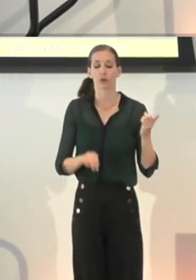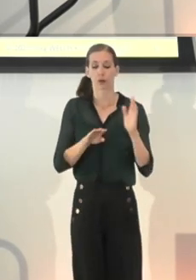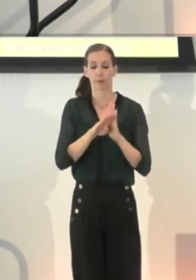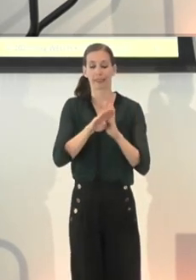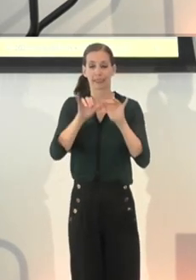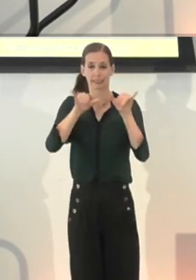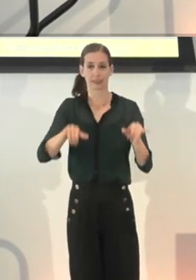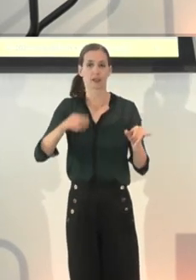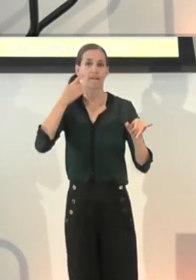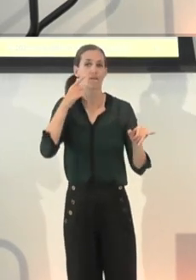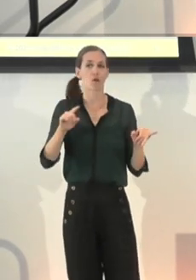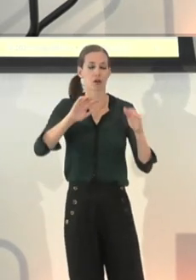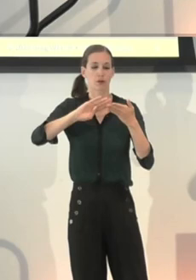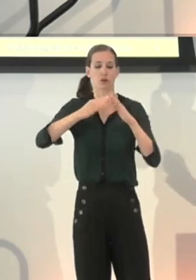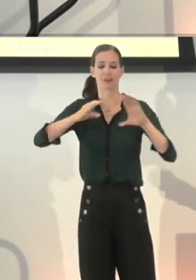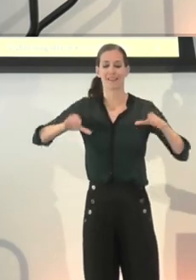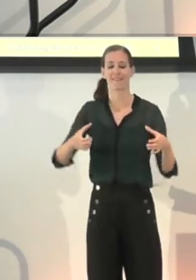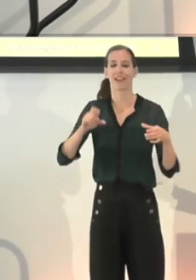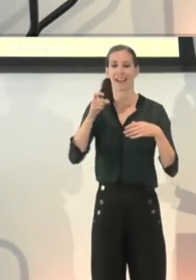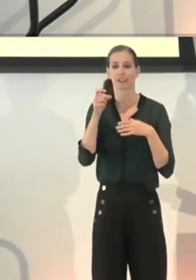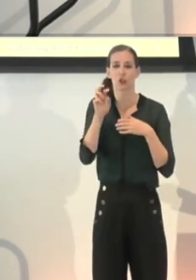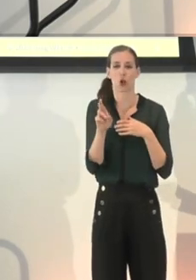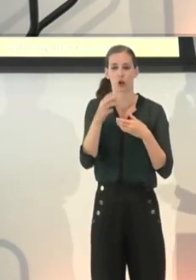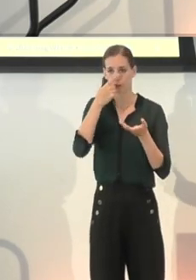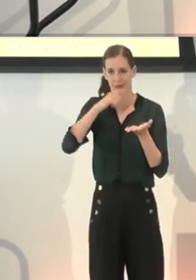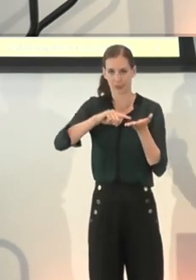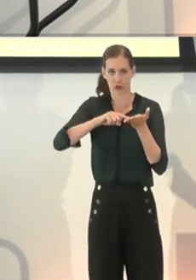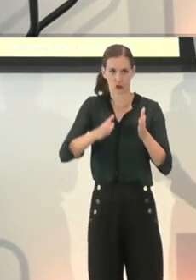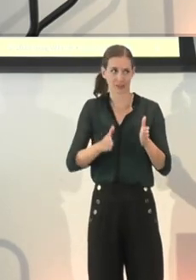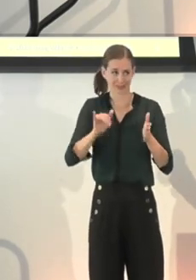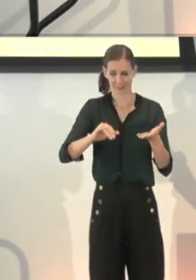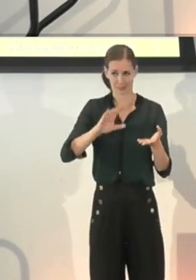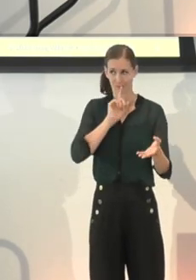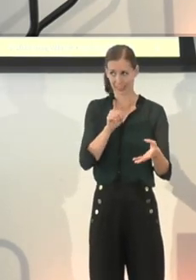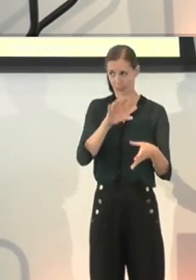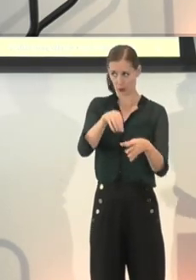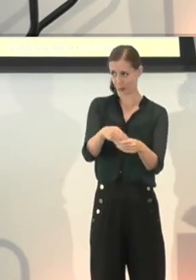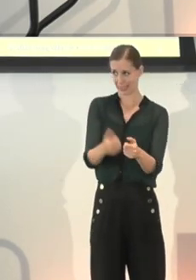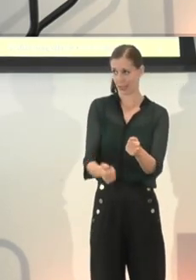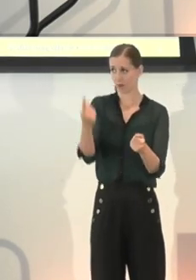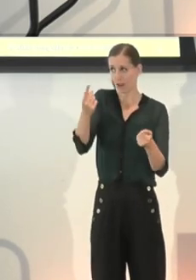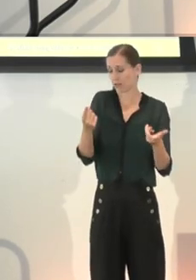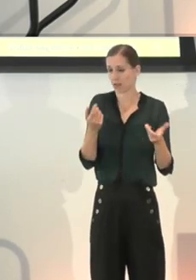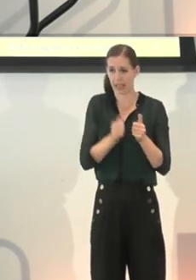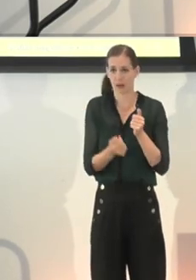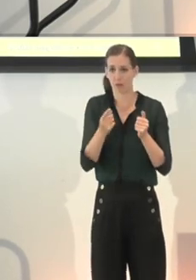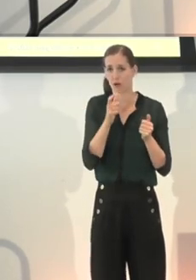researchers and that includes everyone. Anyone who wants to or might be doing Exar research.